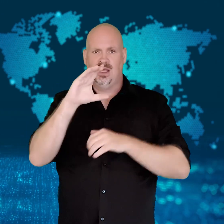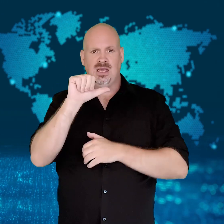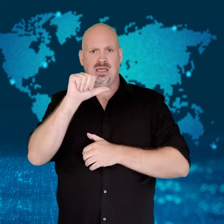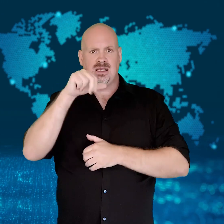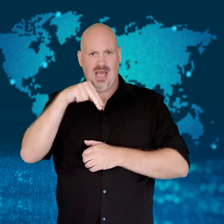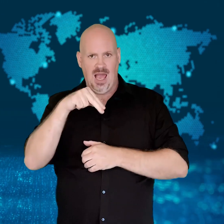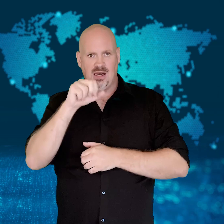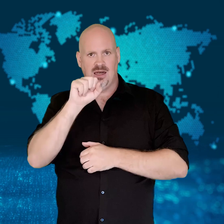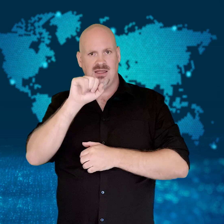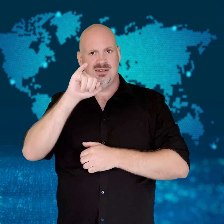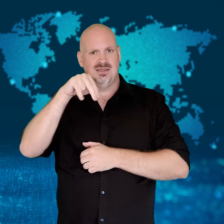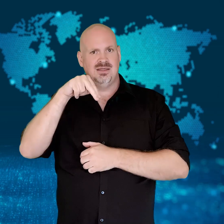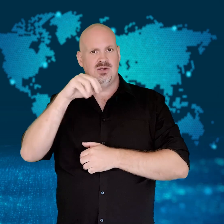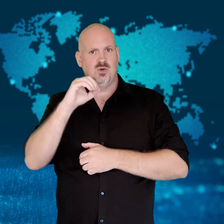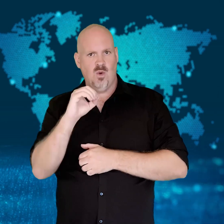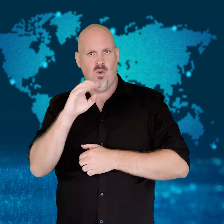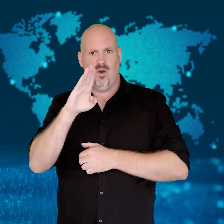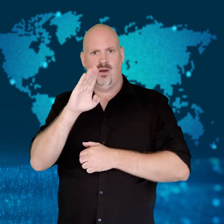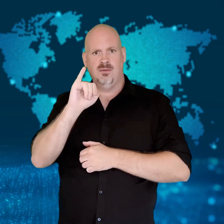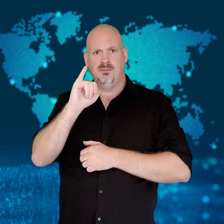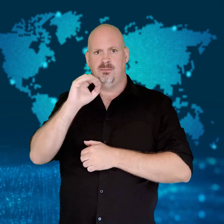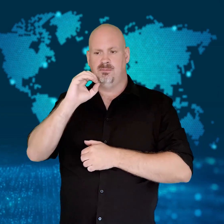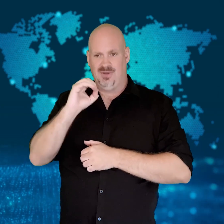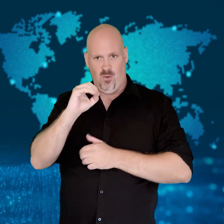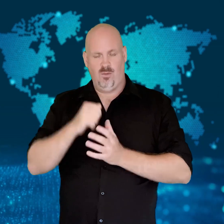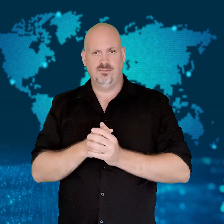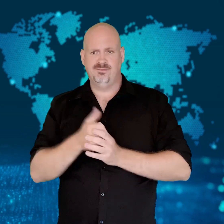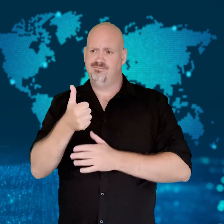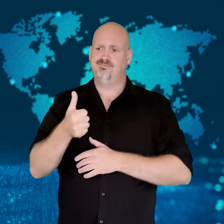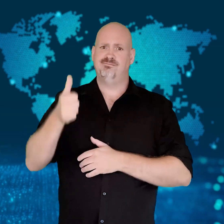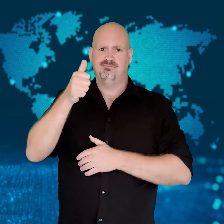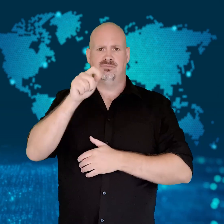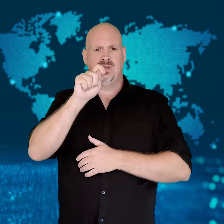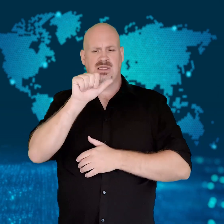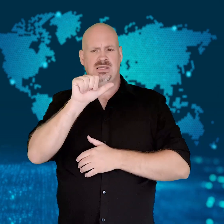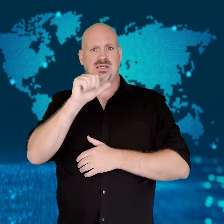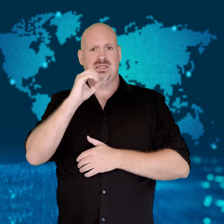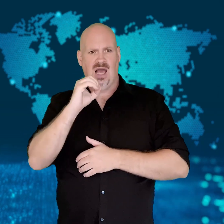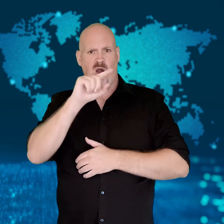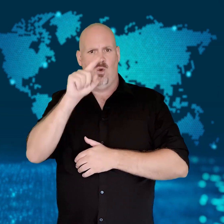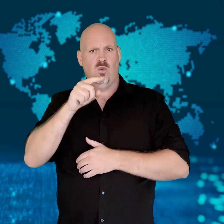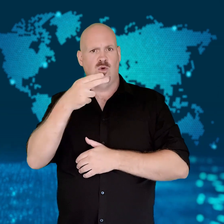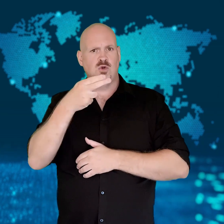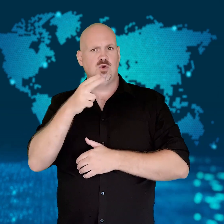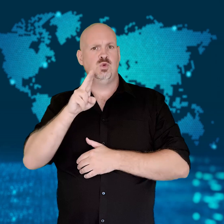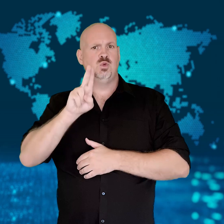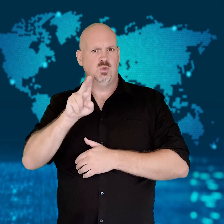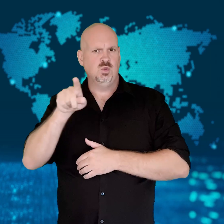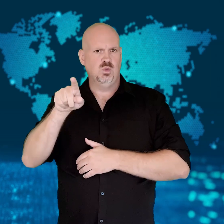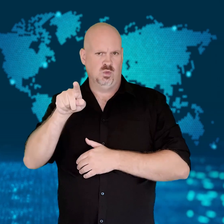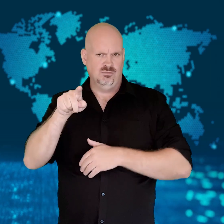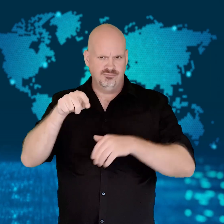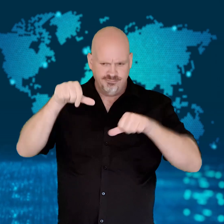Tao Zhu, CanSinoBIO's chief science officer, said it mimics the way COVID-19